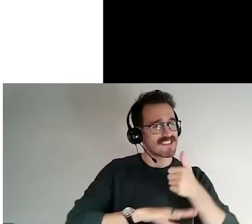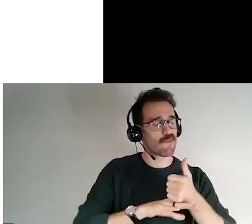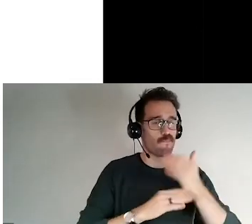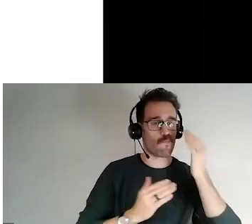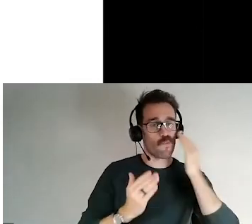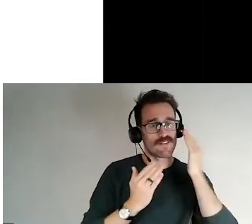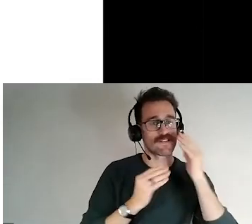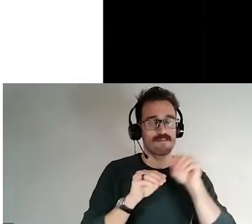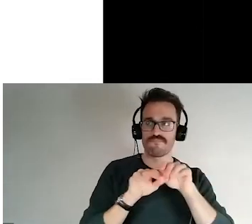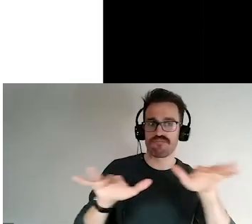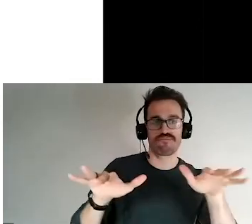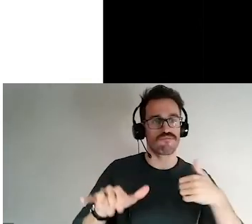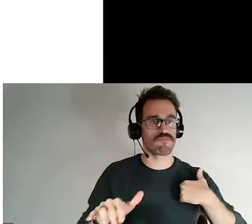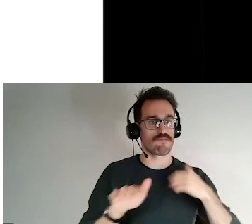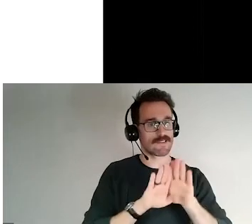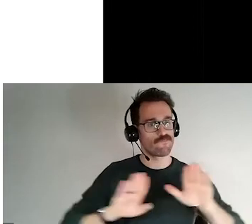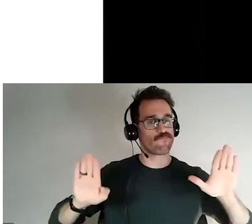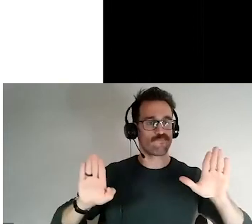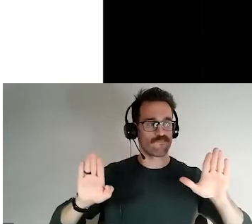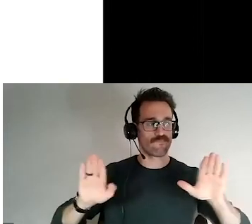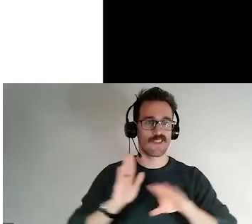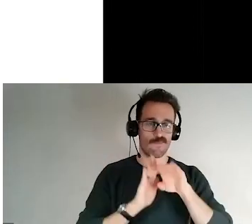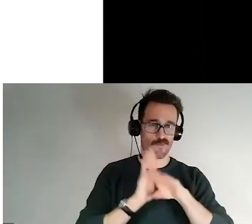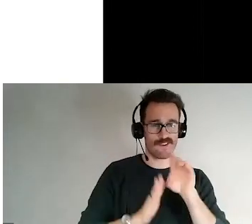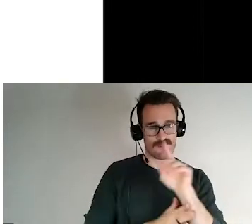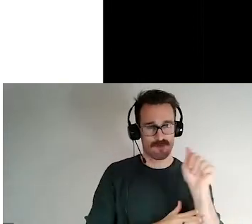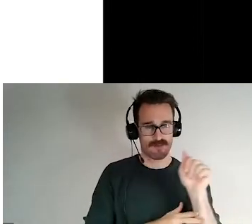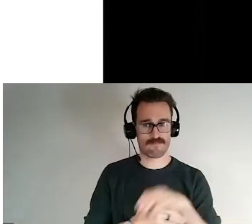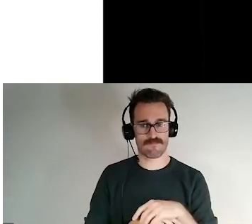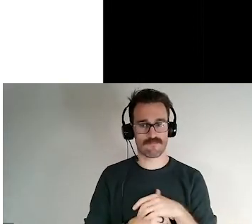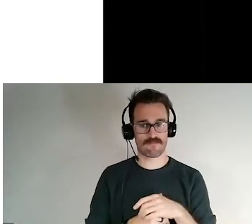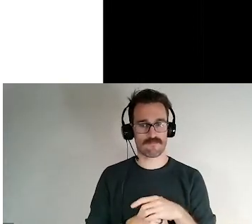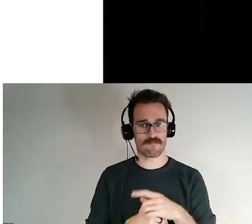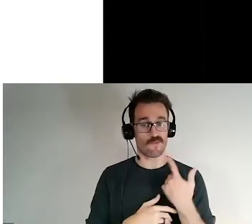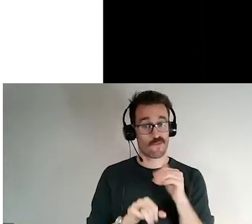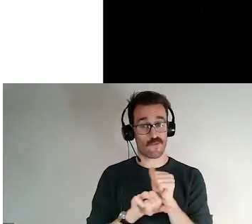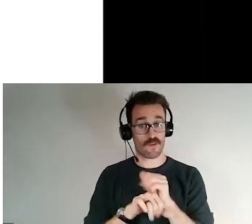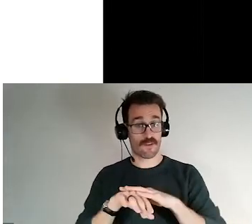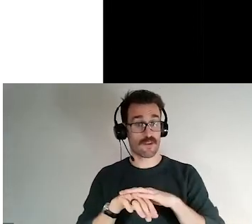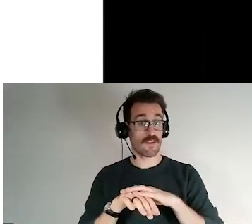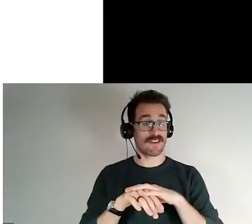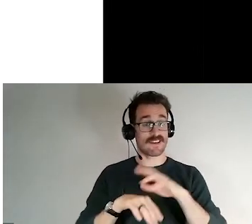the country. We are a knowledge mobilization partner on national and provincial grants. We also